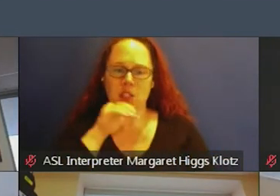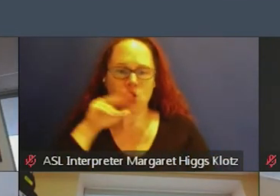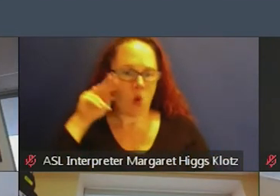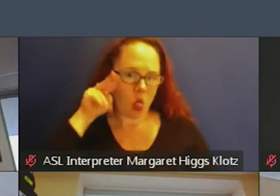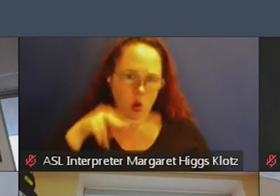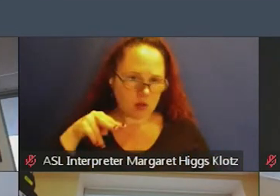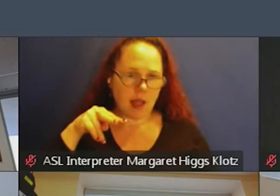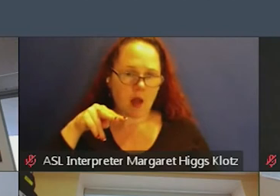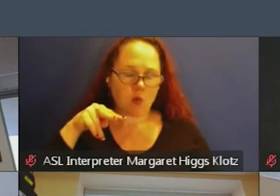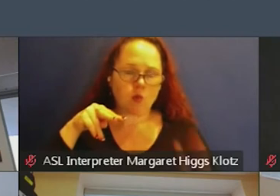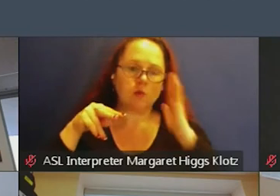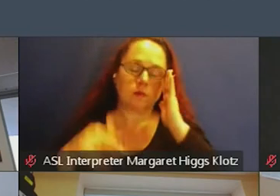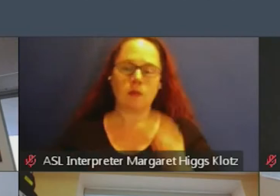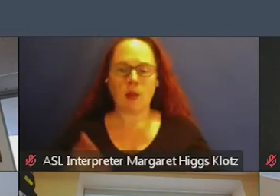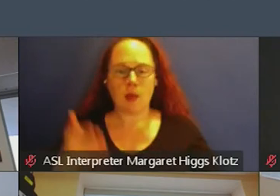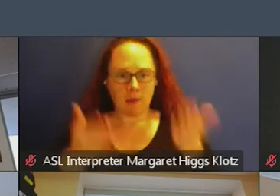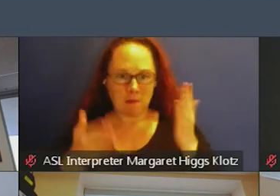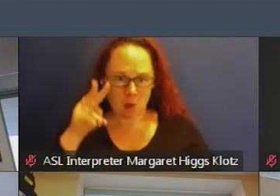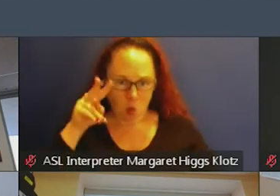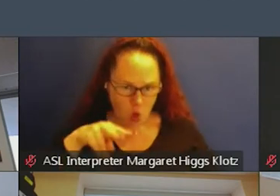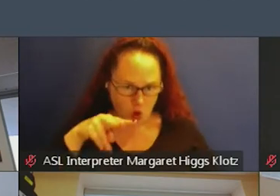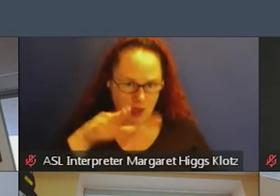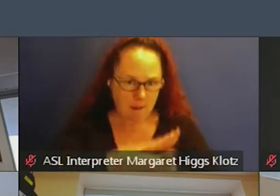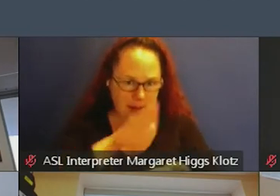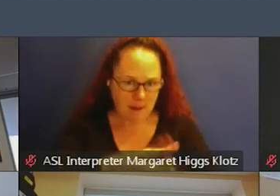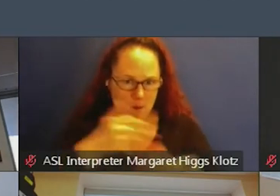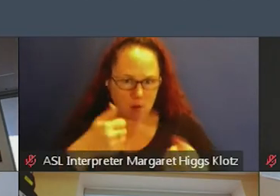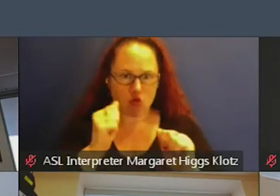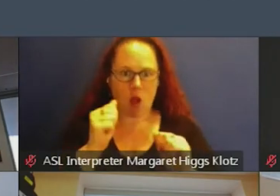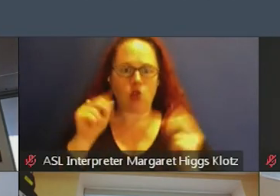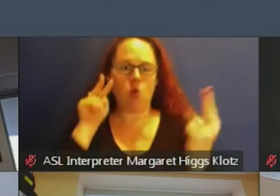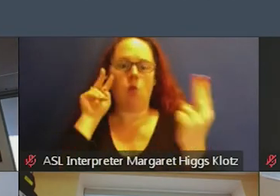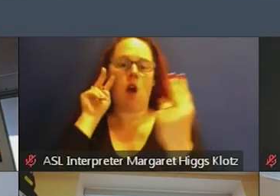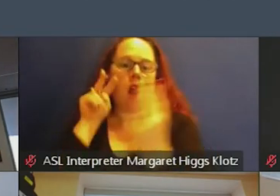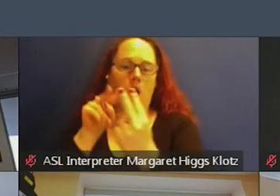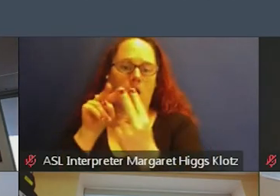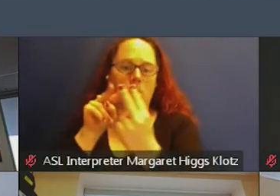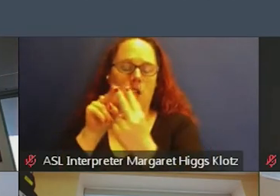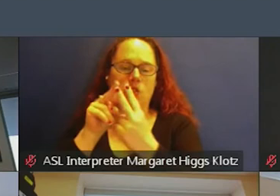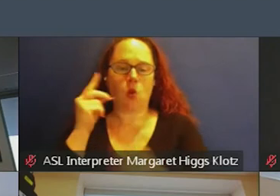you might be looking down at a document or something, but try to face the camera so that our interpreter can see